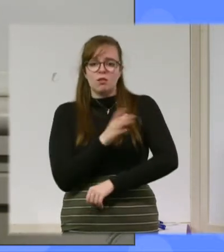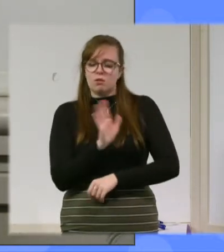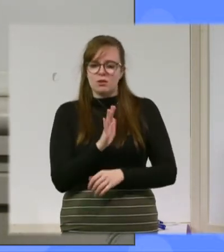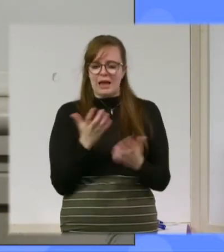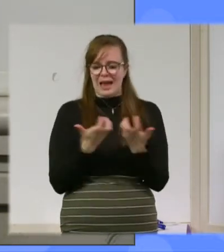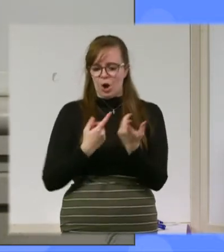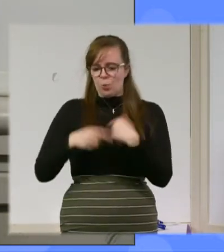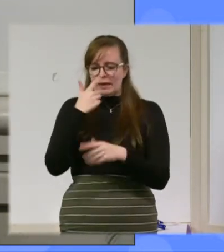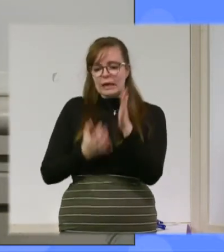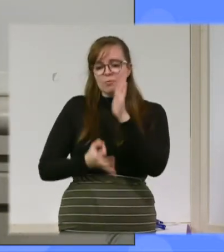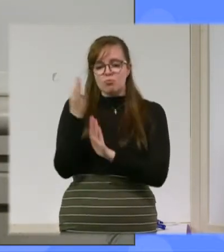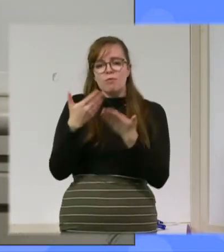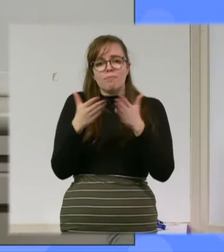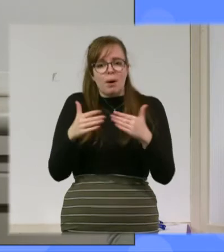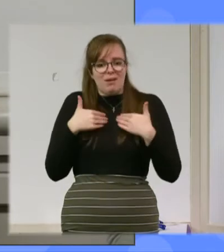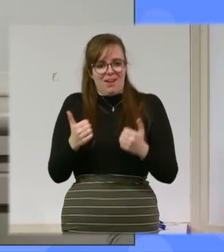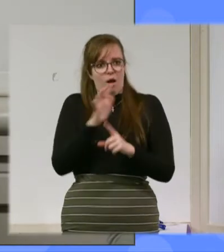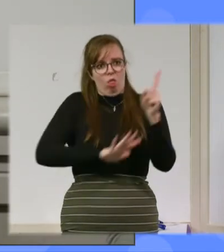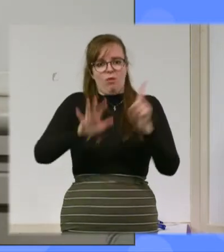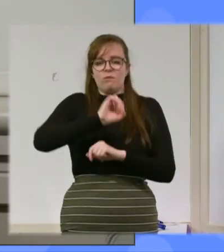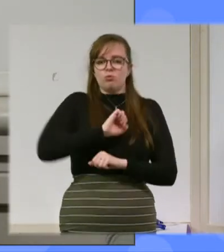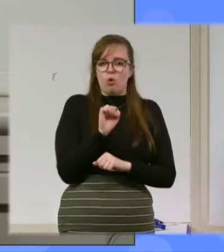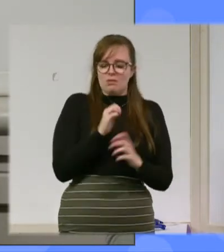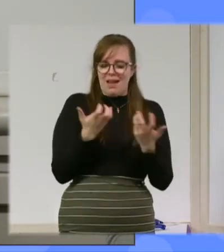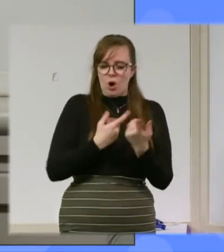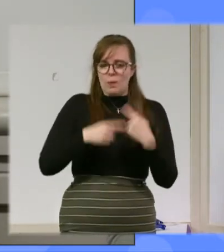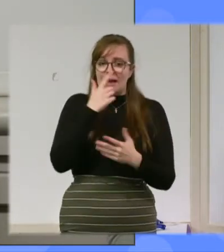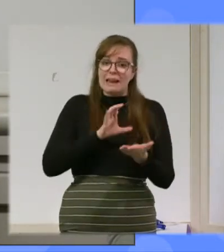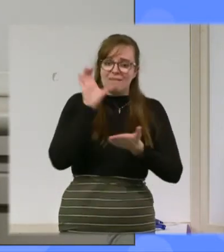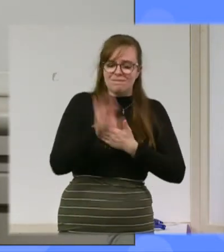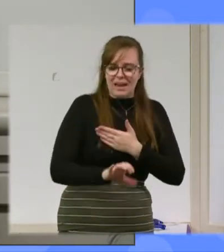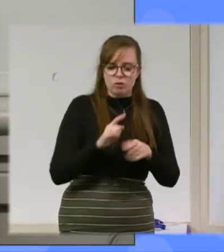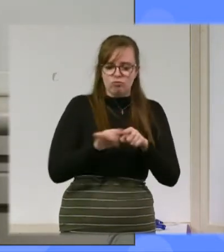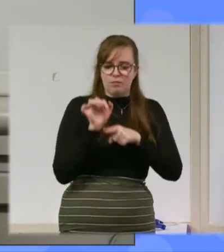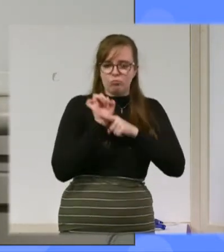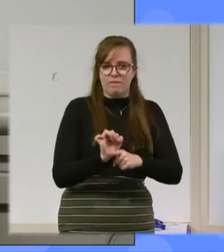public health in Scotland and how we can invest in preventative actions it's also